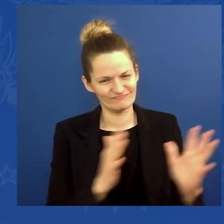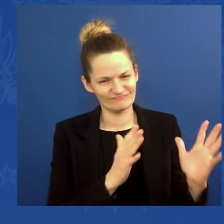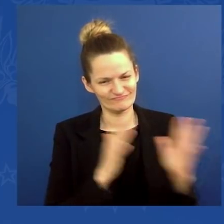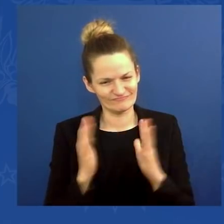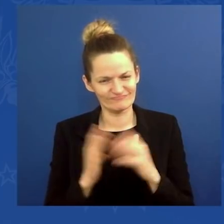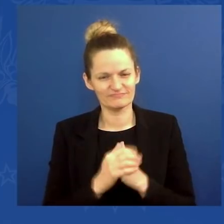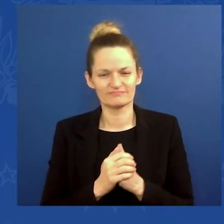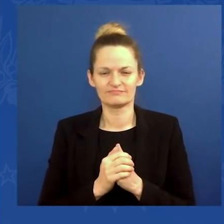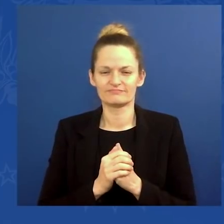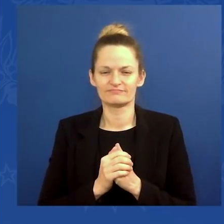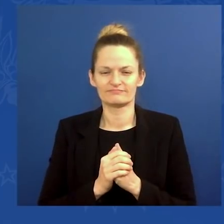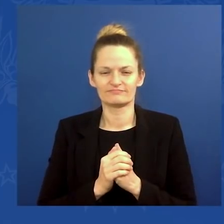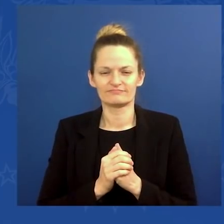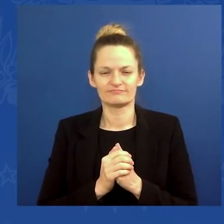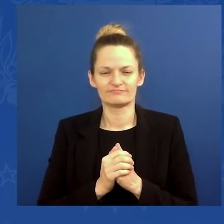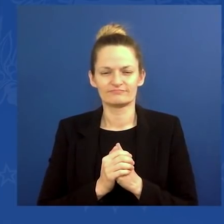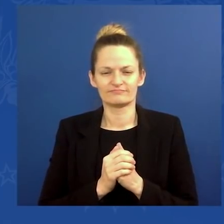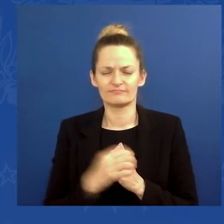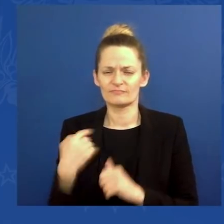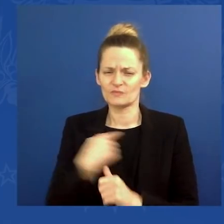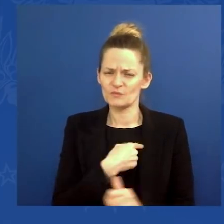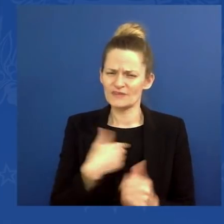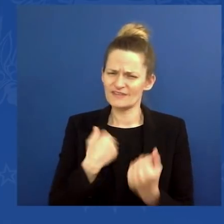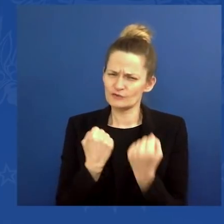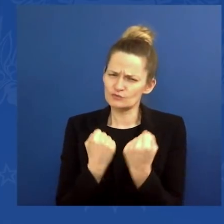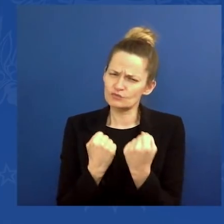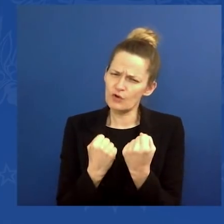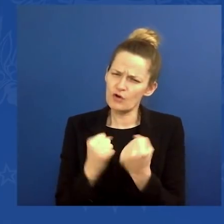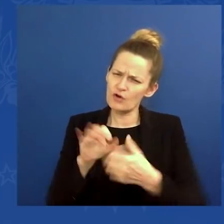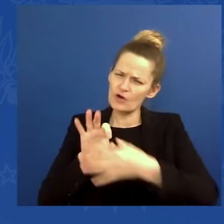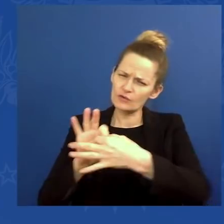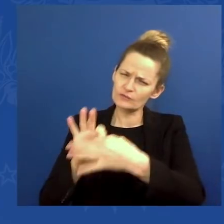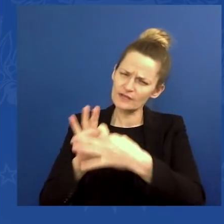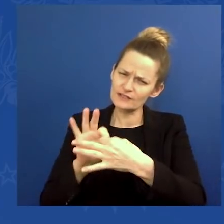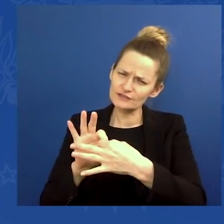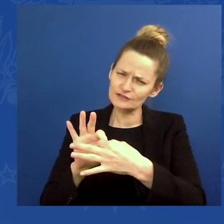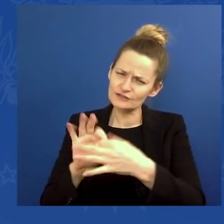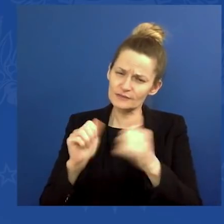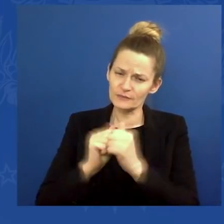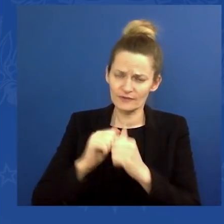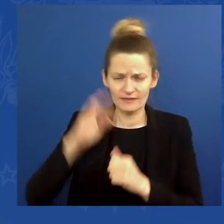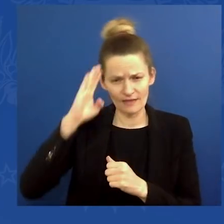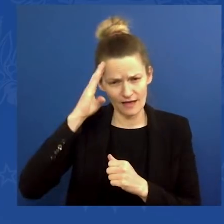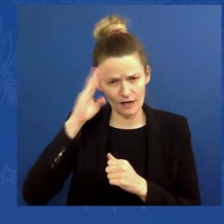The present ties between our two nation are very strong, as you know.